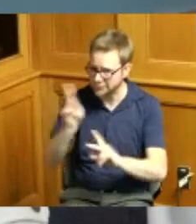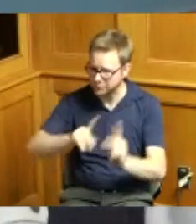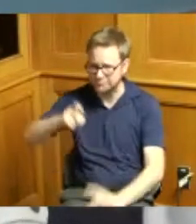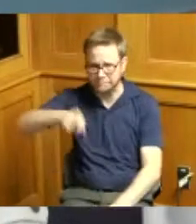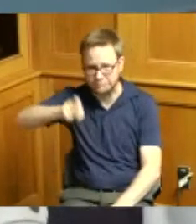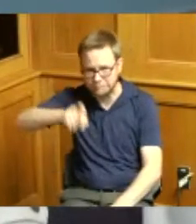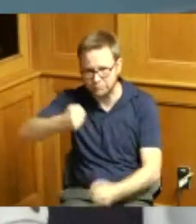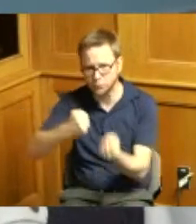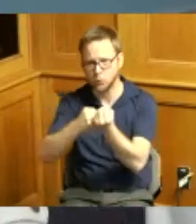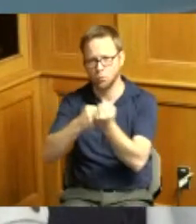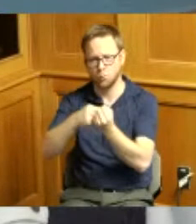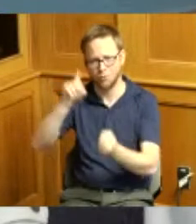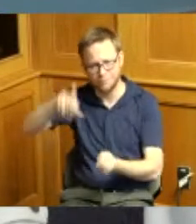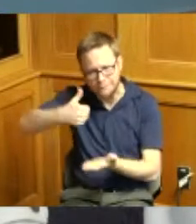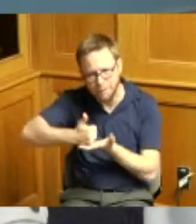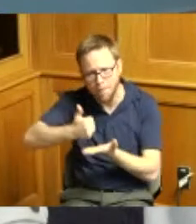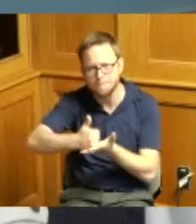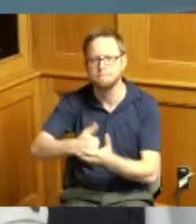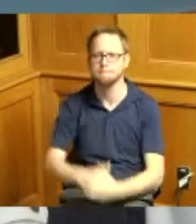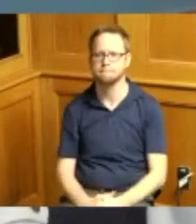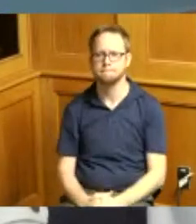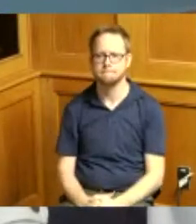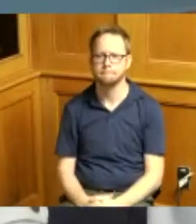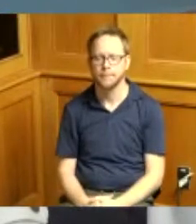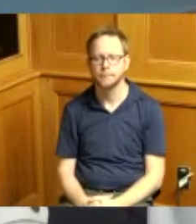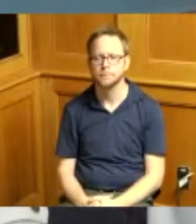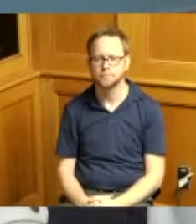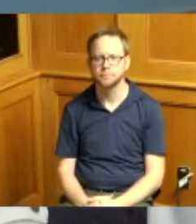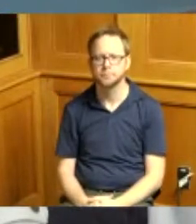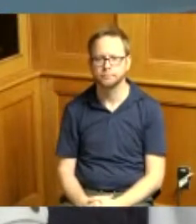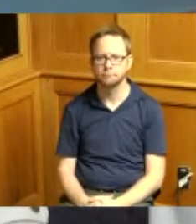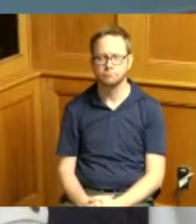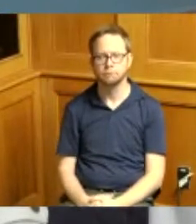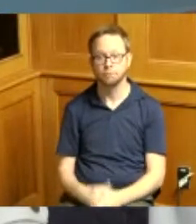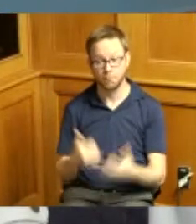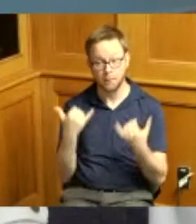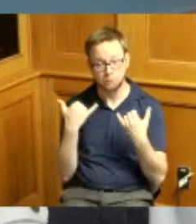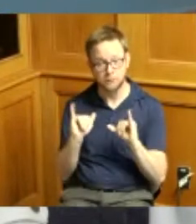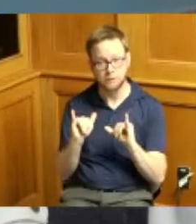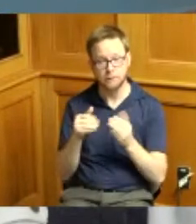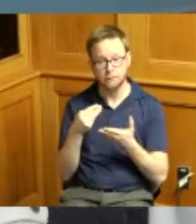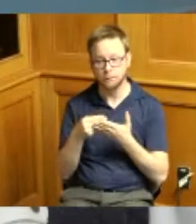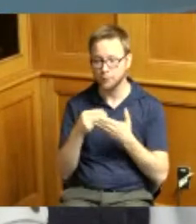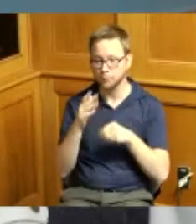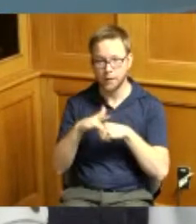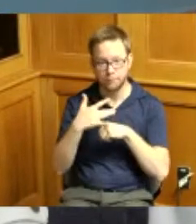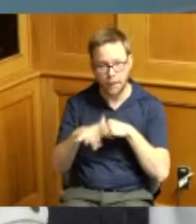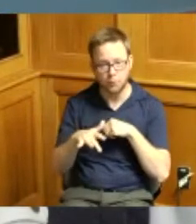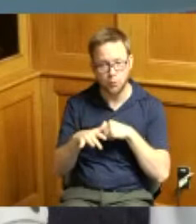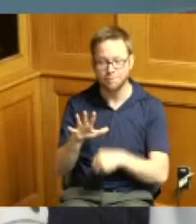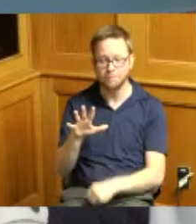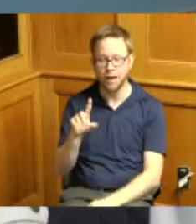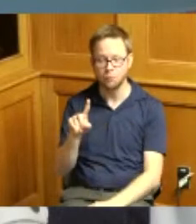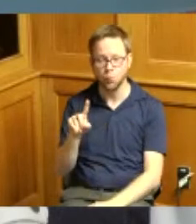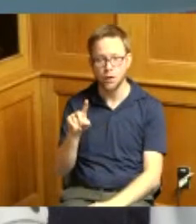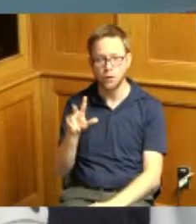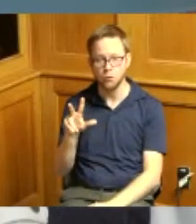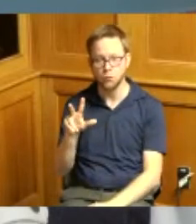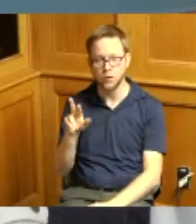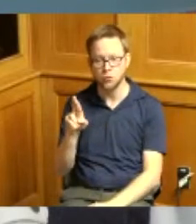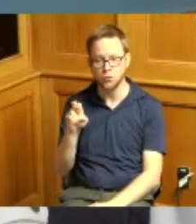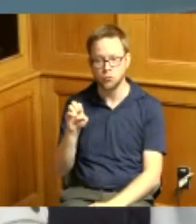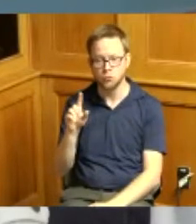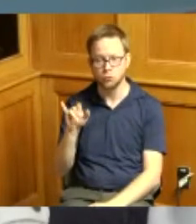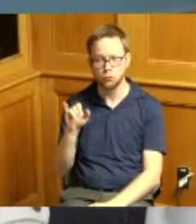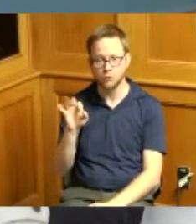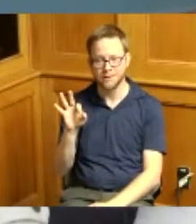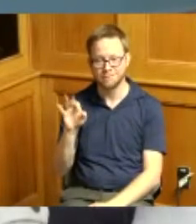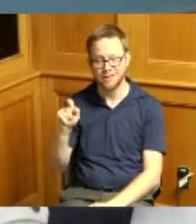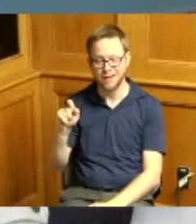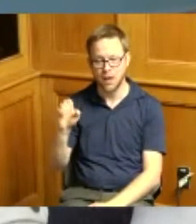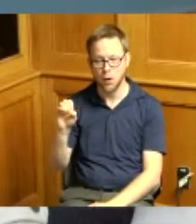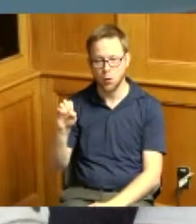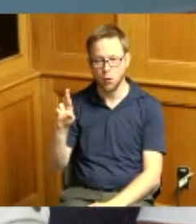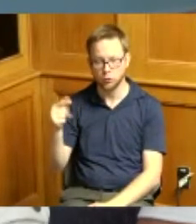and certainly we still have help available on 513 relief dot o-r-g and just wanted to put that out